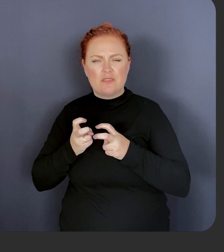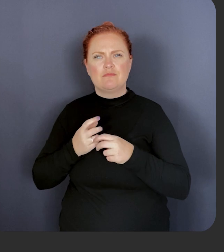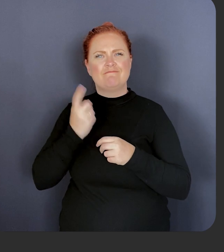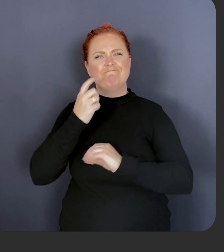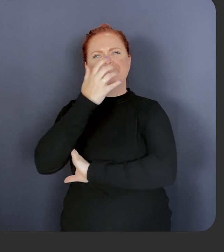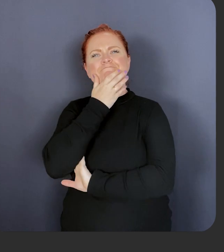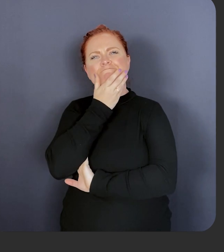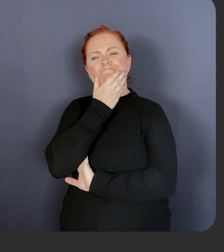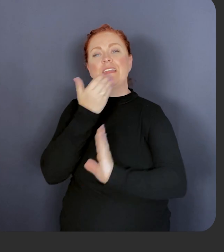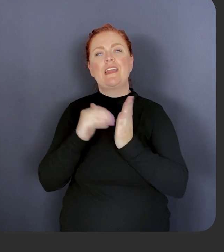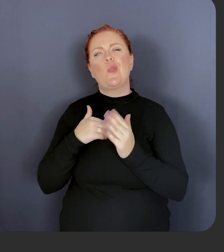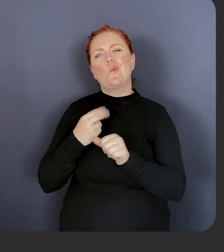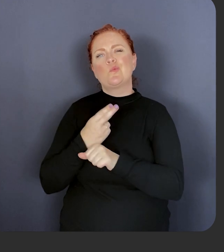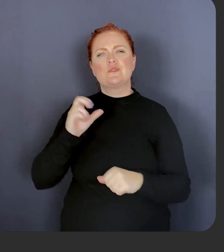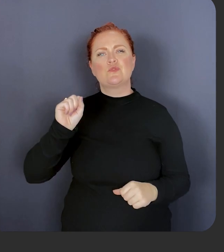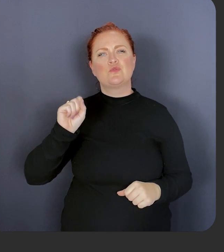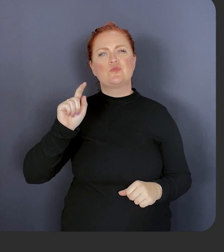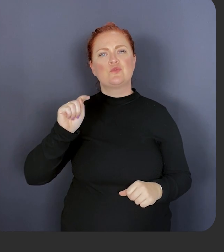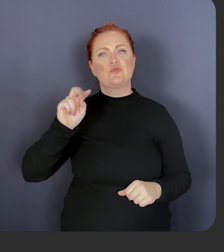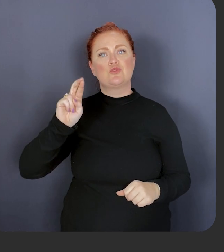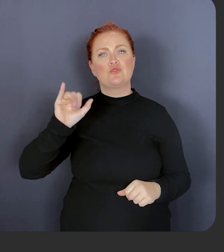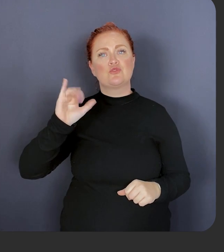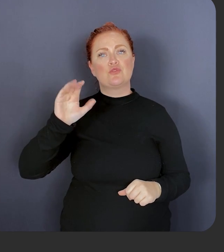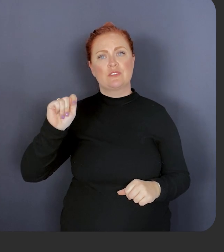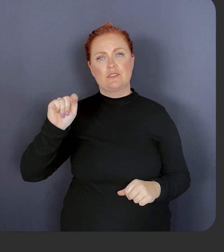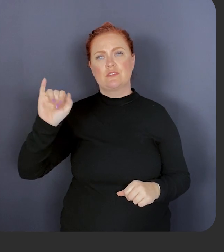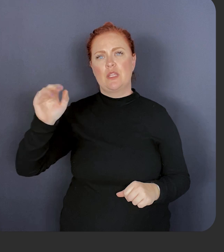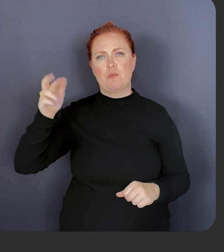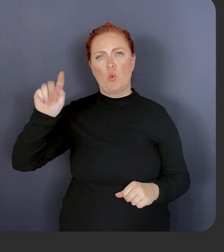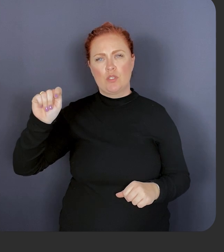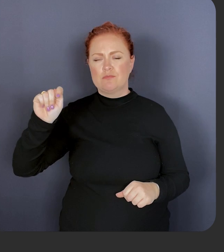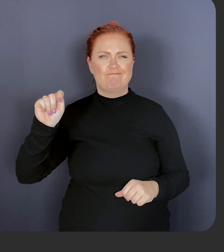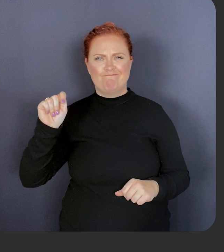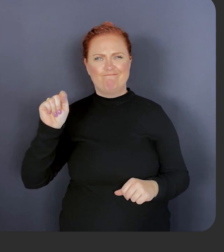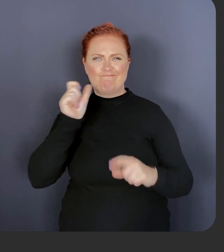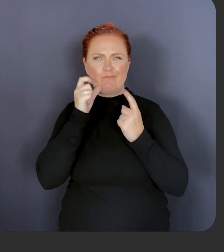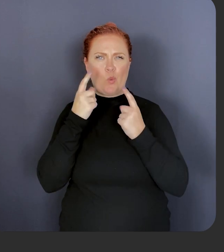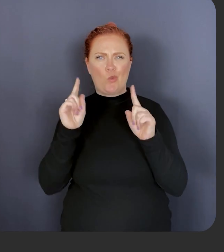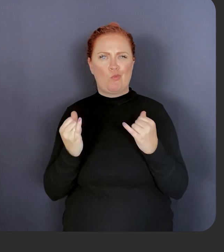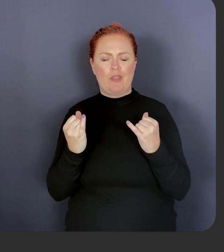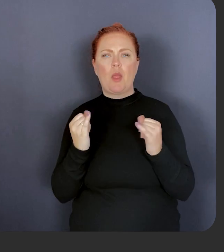There's something about strict importing them is not working with my compilation.